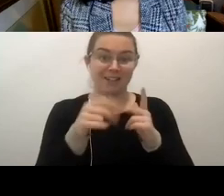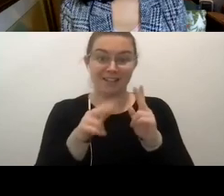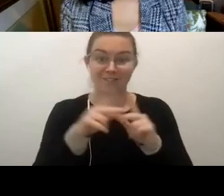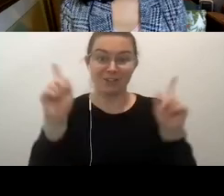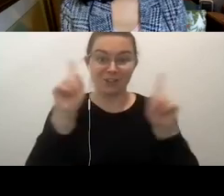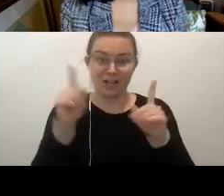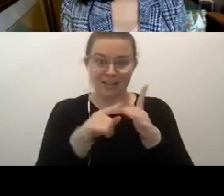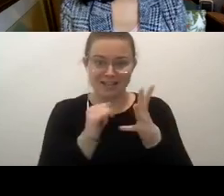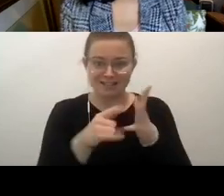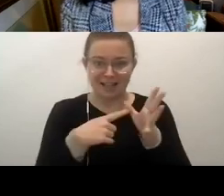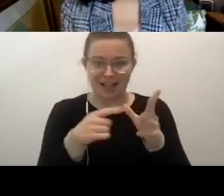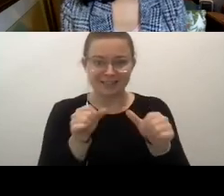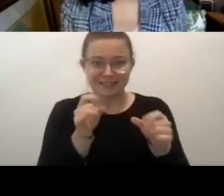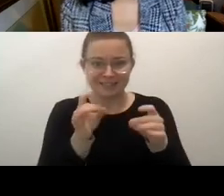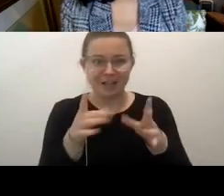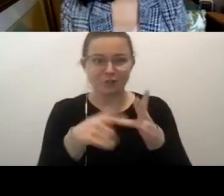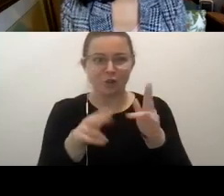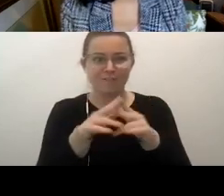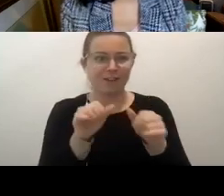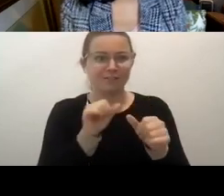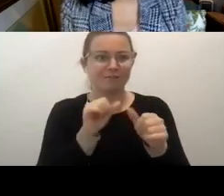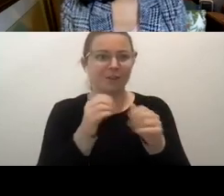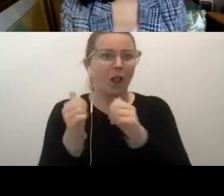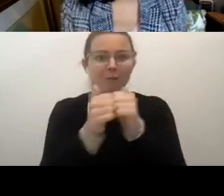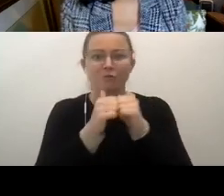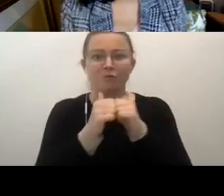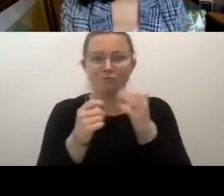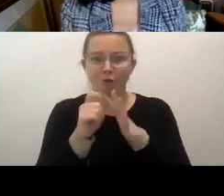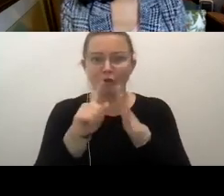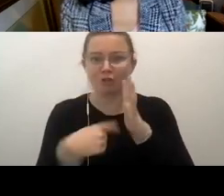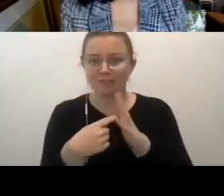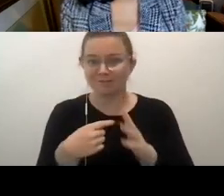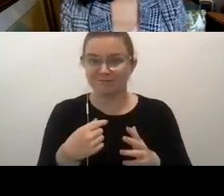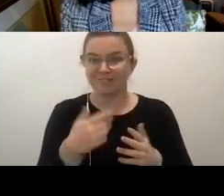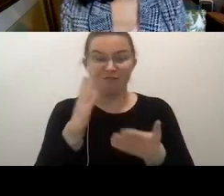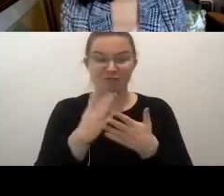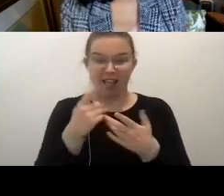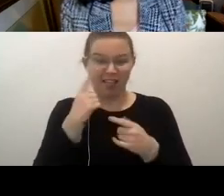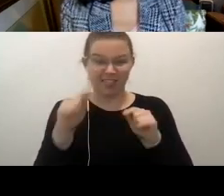of a great collaborative project and I mean, ultimately I think that's a whole point. I